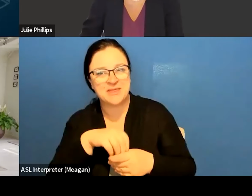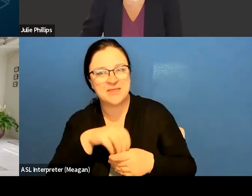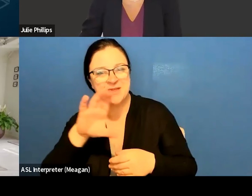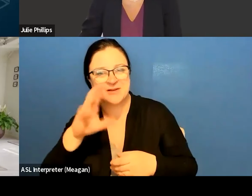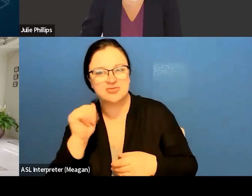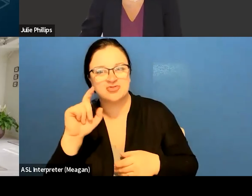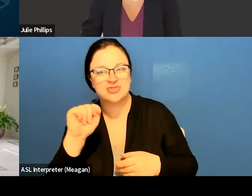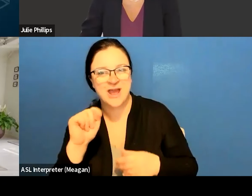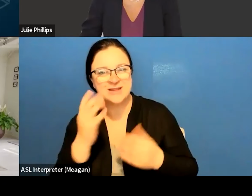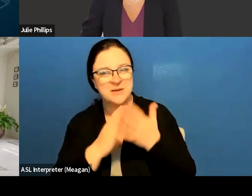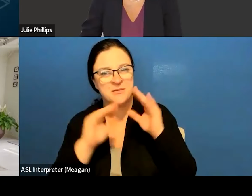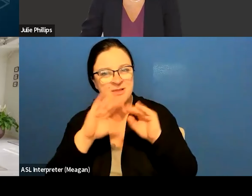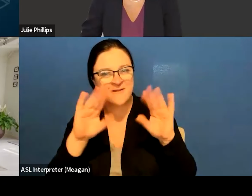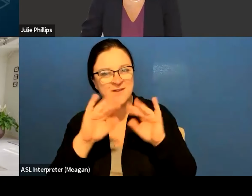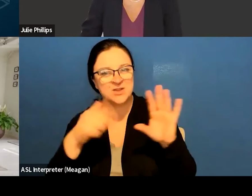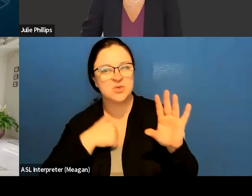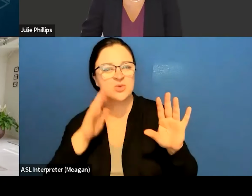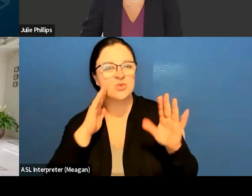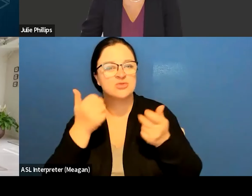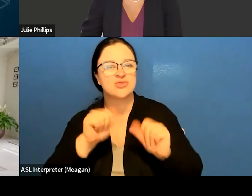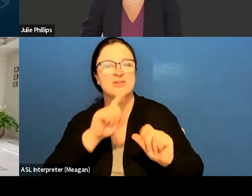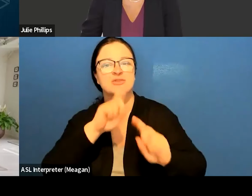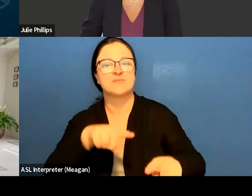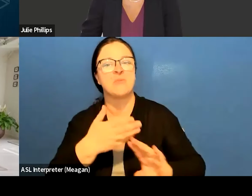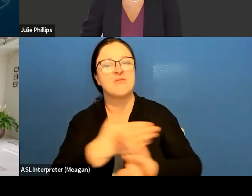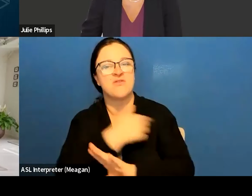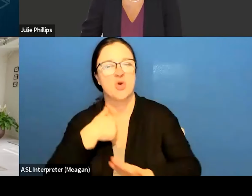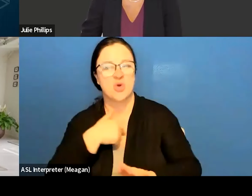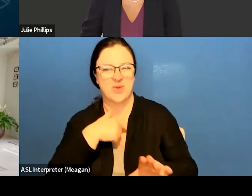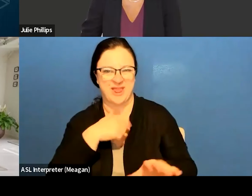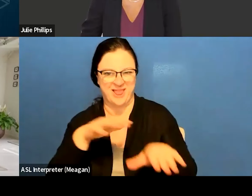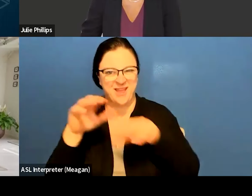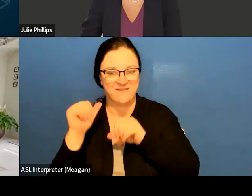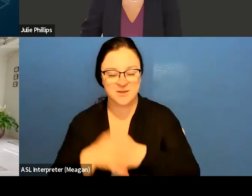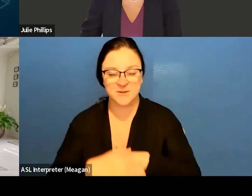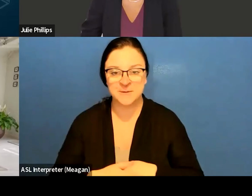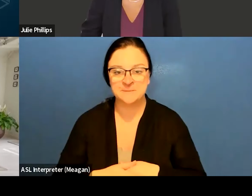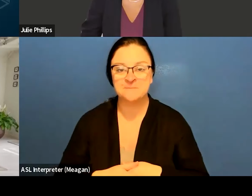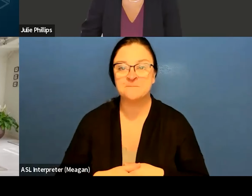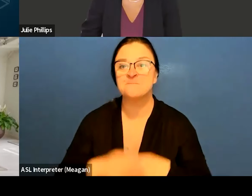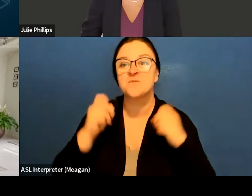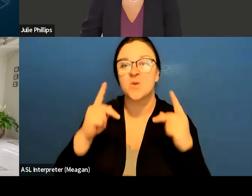and we'll try to get to you before we sign off. And okay, here we go.